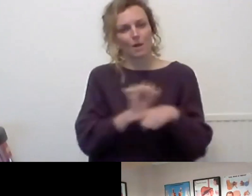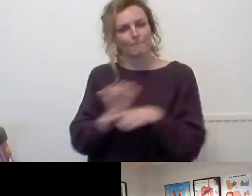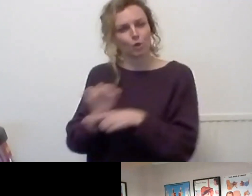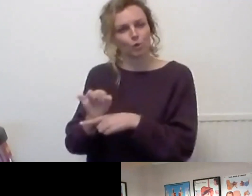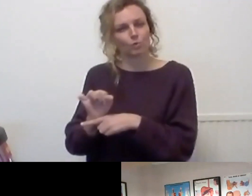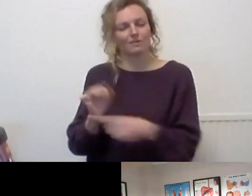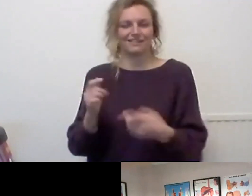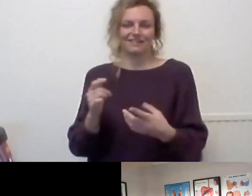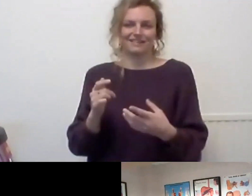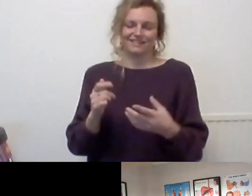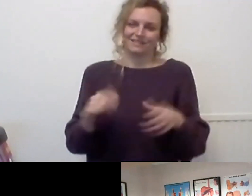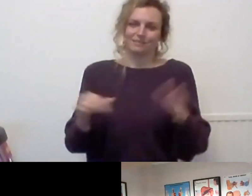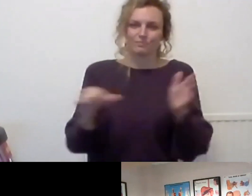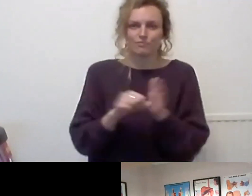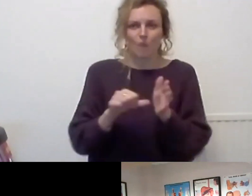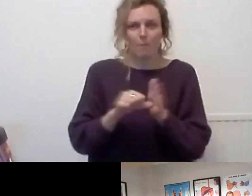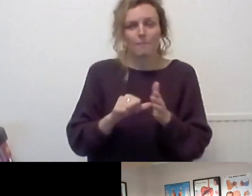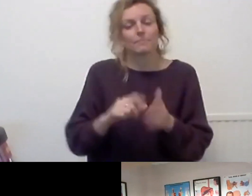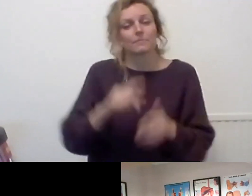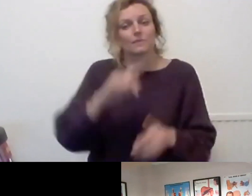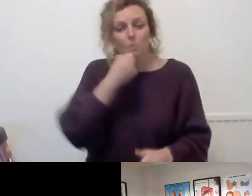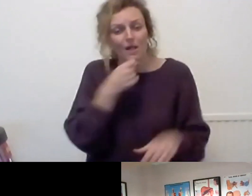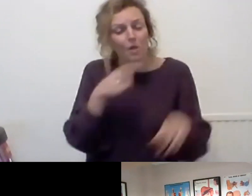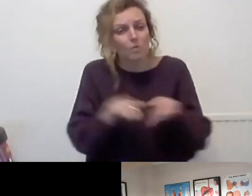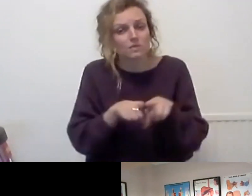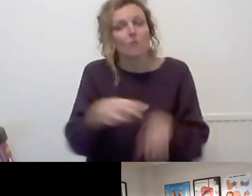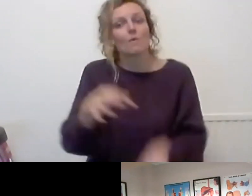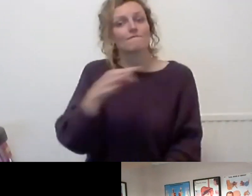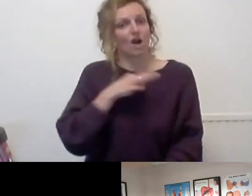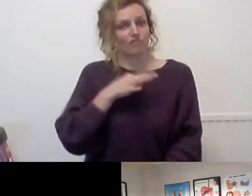vulnerable. And therefore you are currently just about to become the cohort, we're going to be